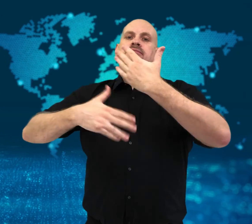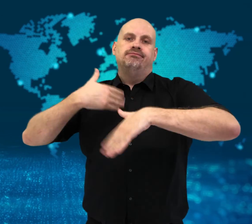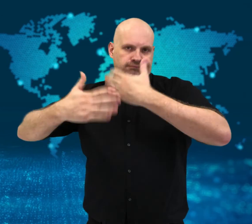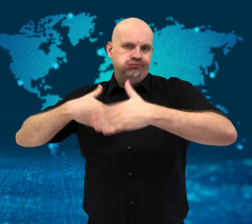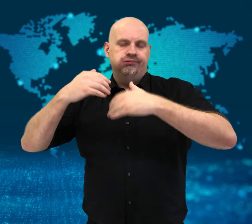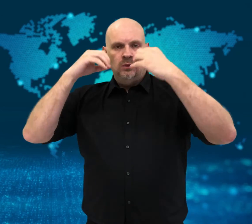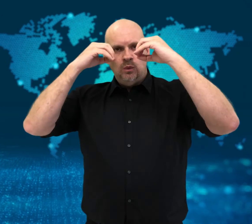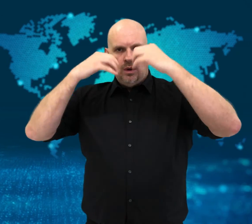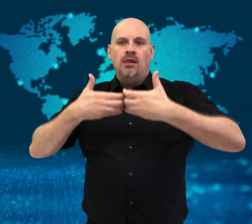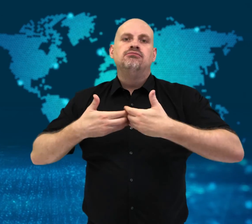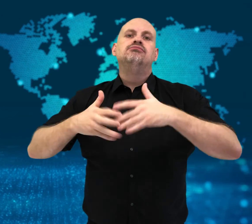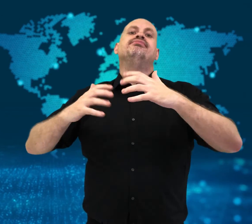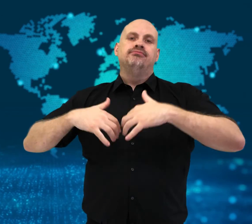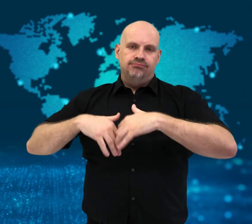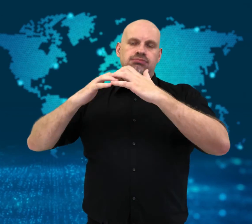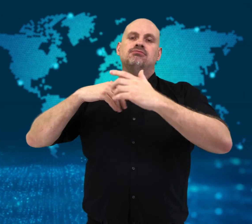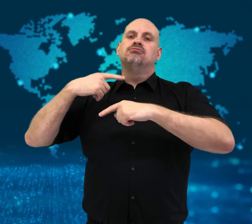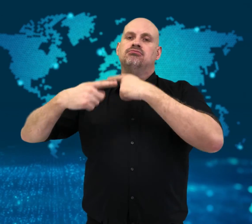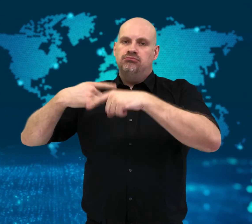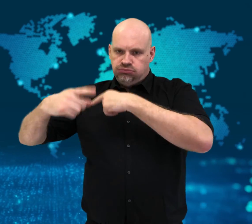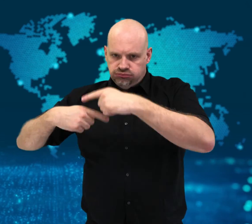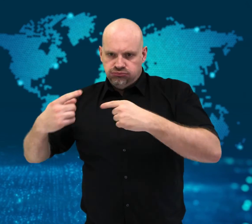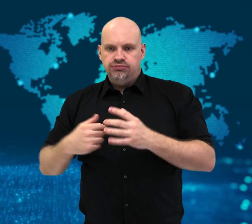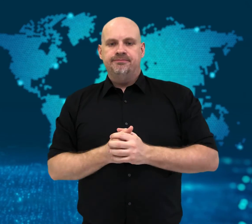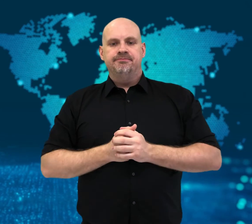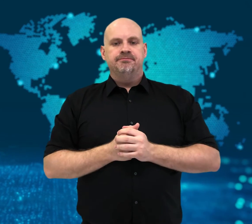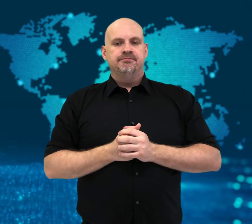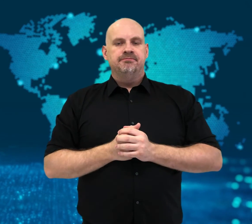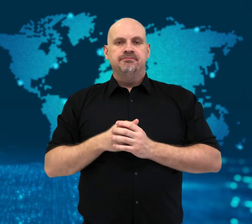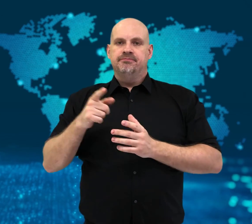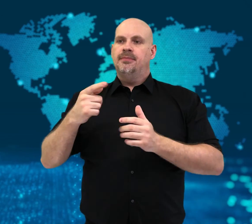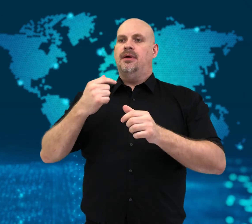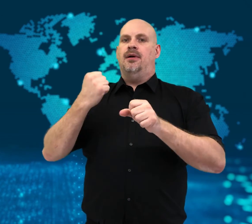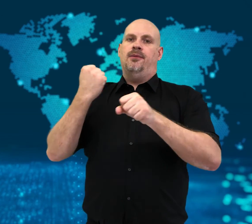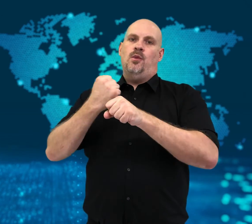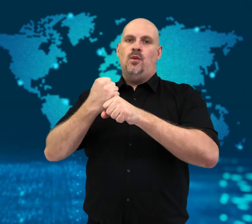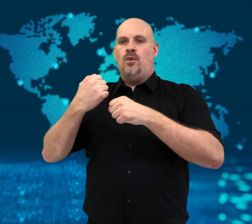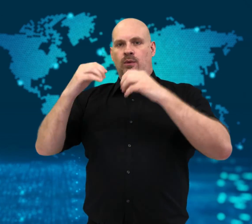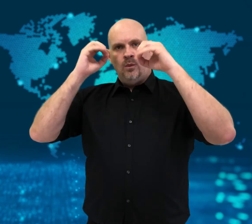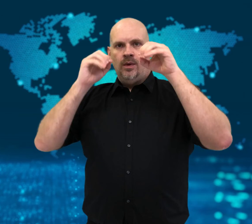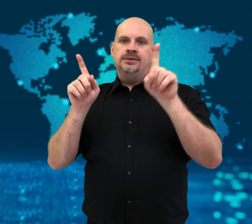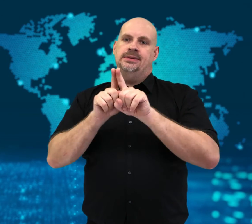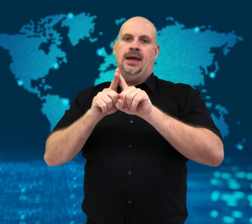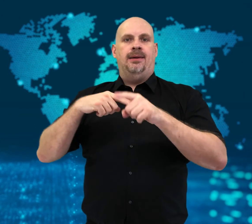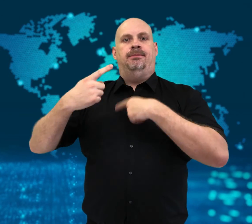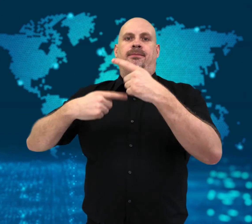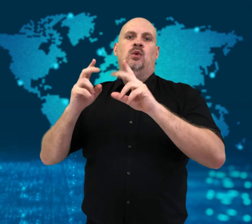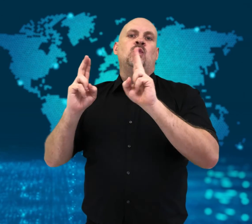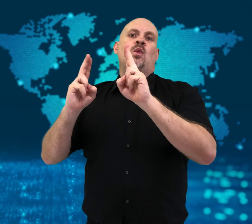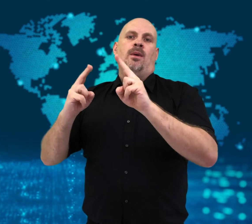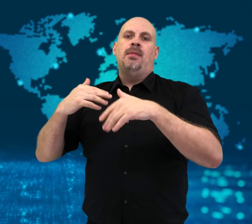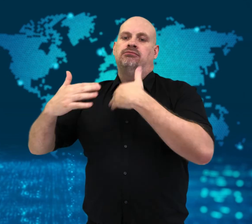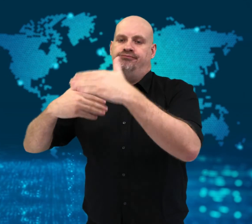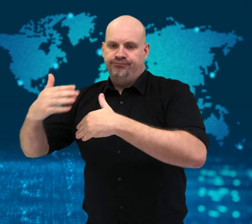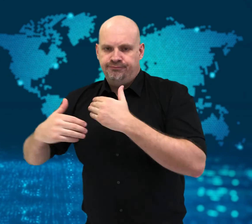they were able to successfully recover the domain and restore its